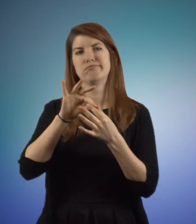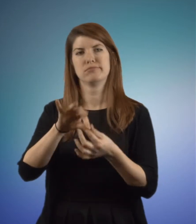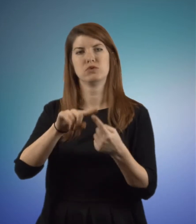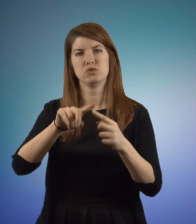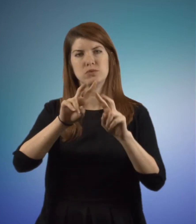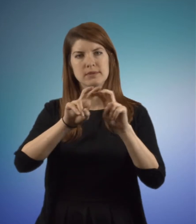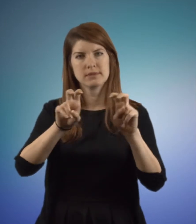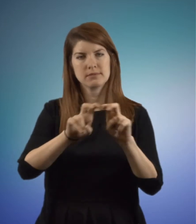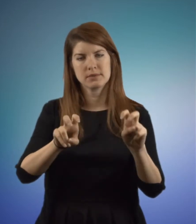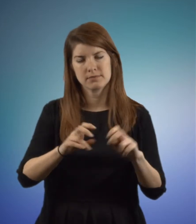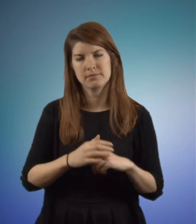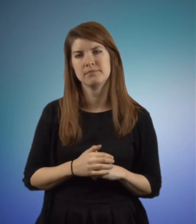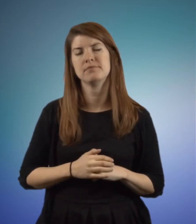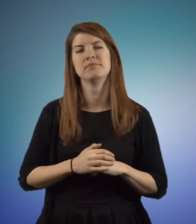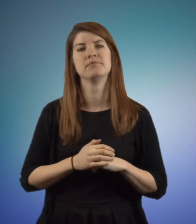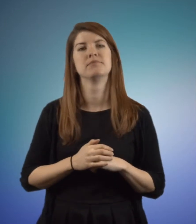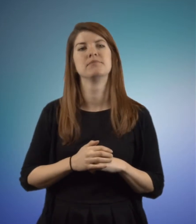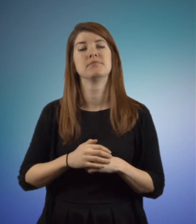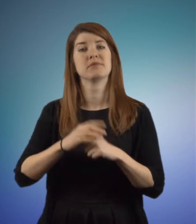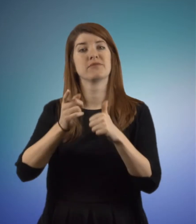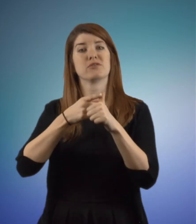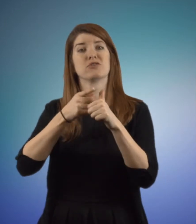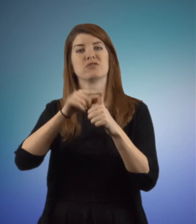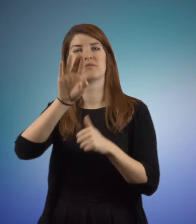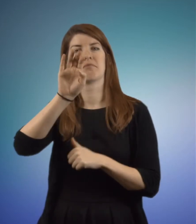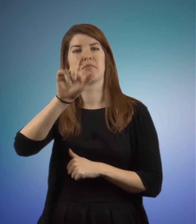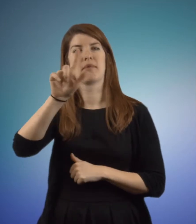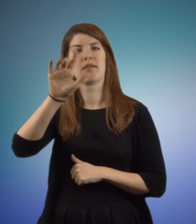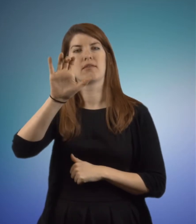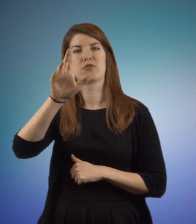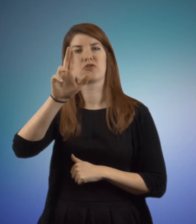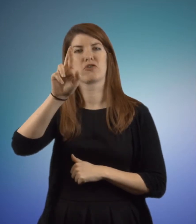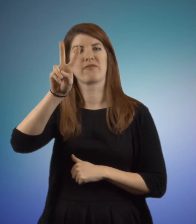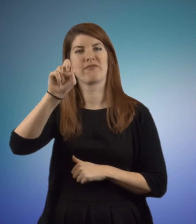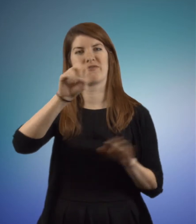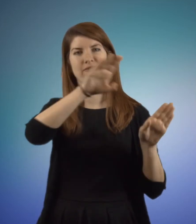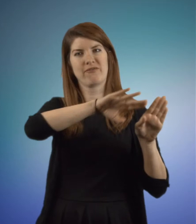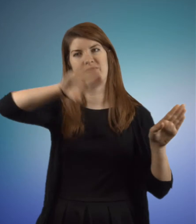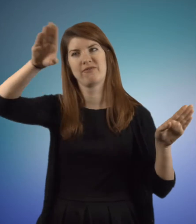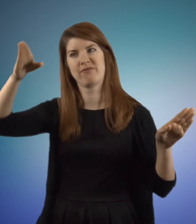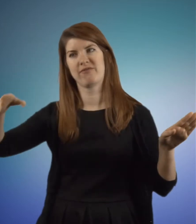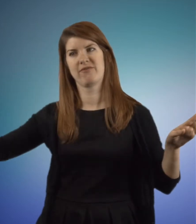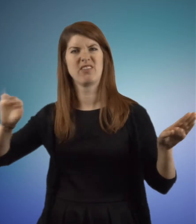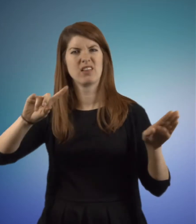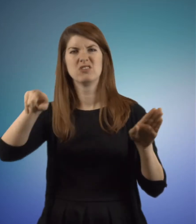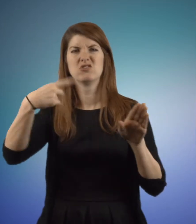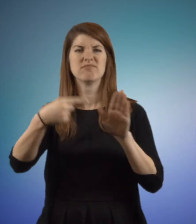First, is the bell curve. And the bell curve is just an illustration of normal distribution.